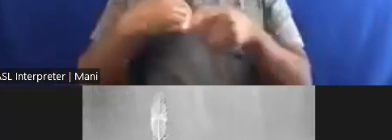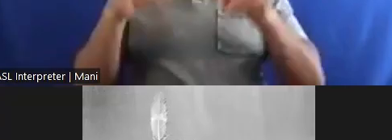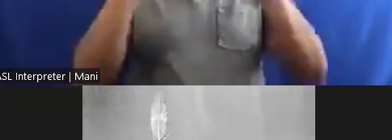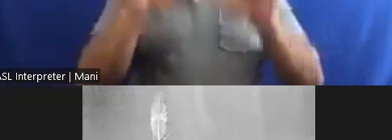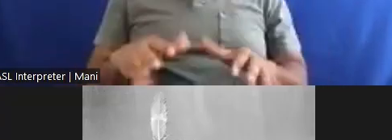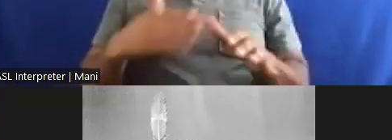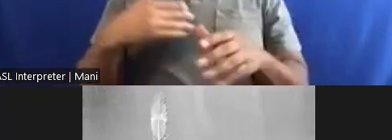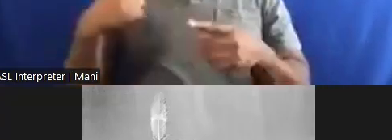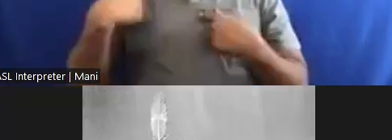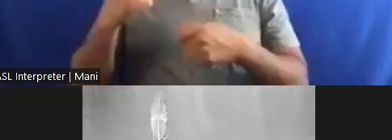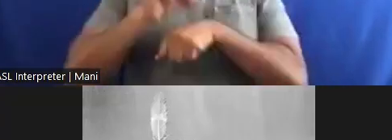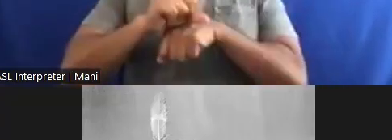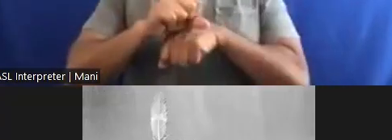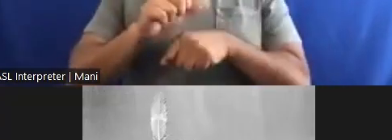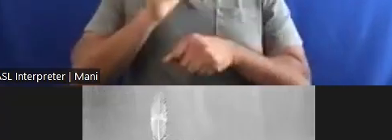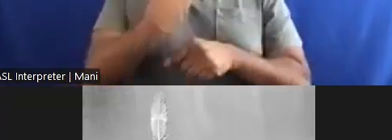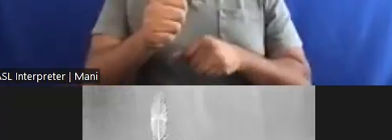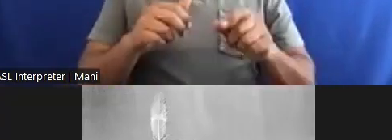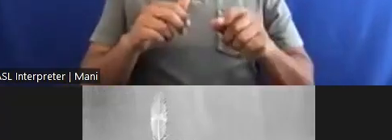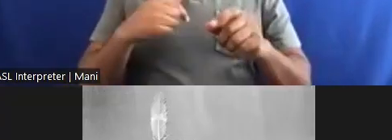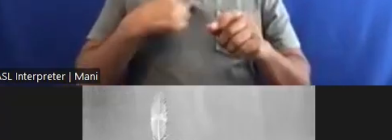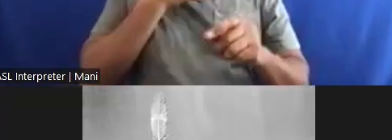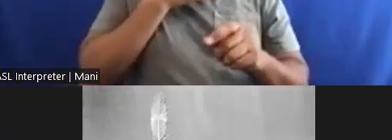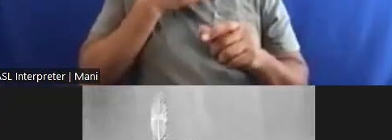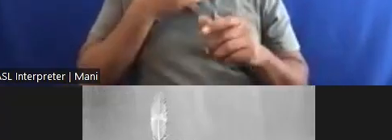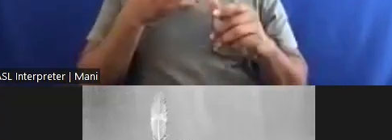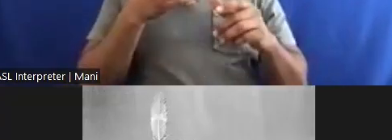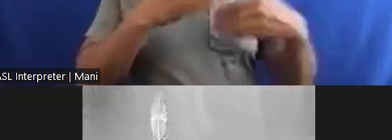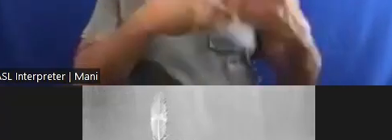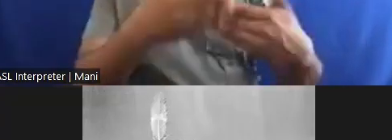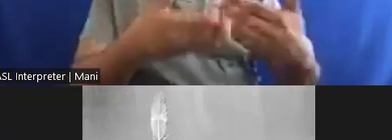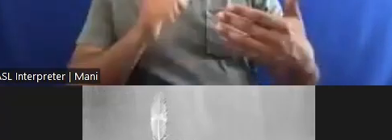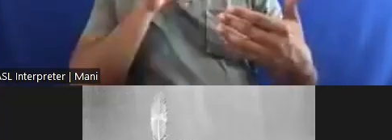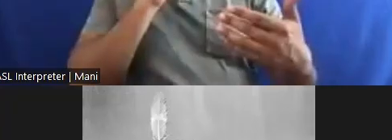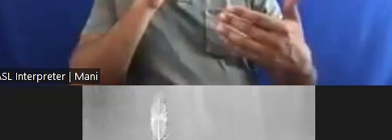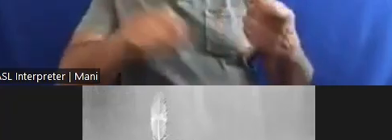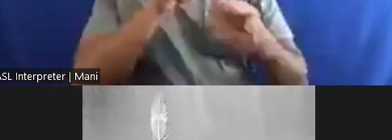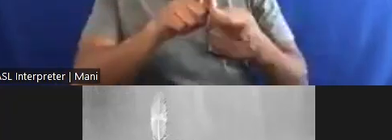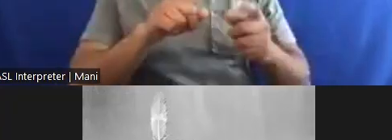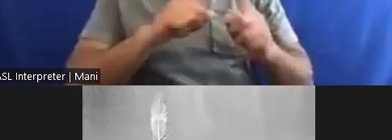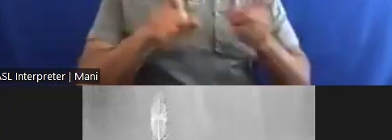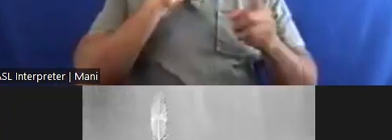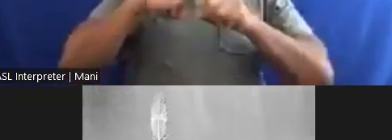that is in the process, but depending on so for EcSA specifically, depending on where,